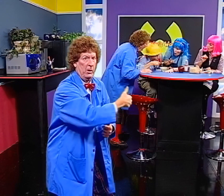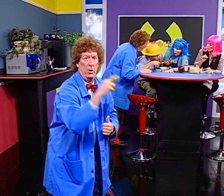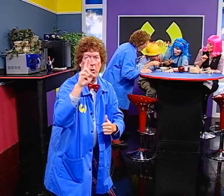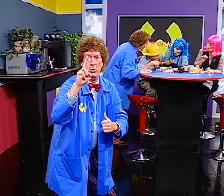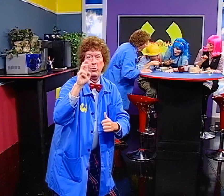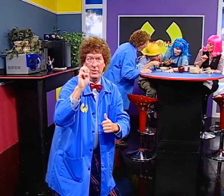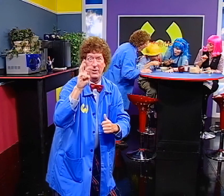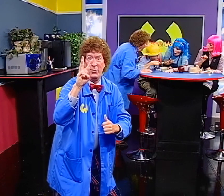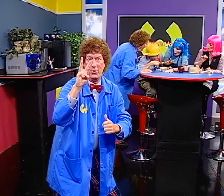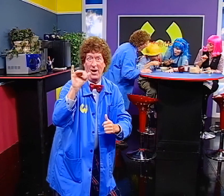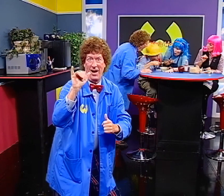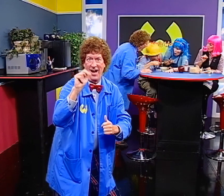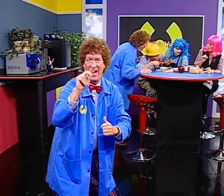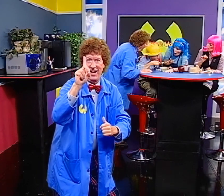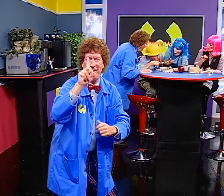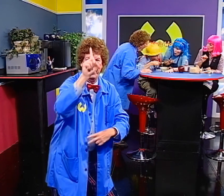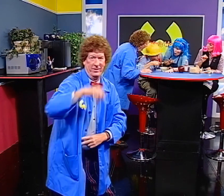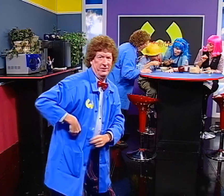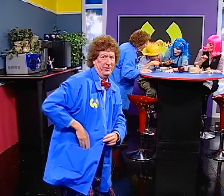NOW LET'S REWIND.